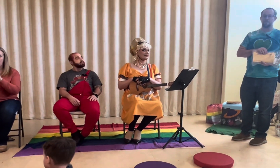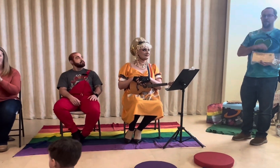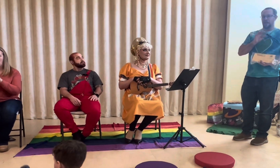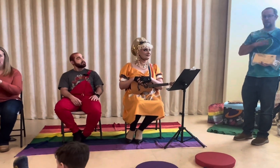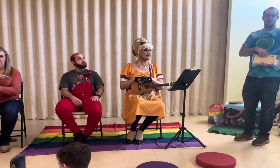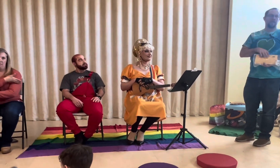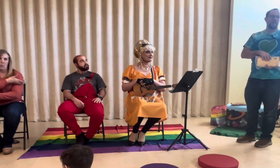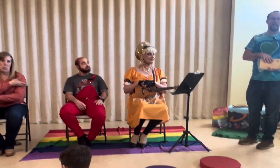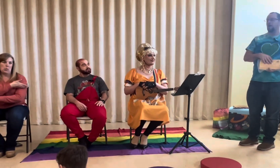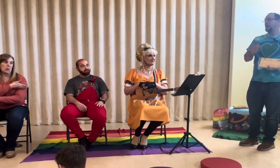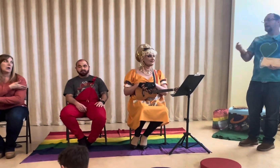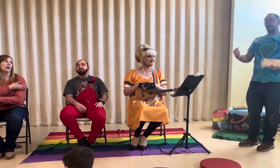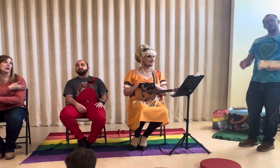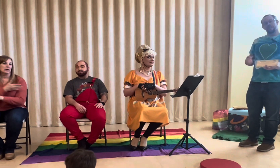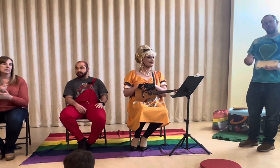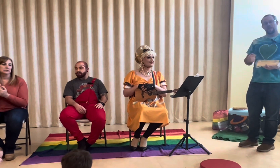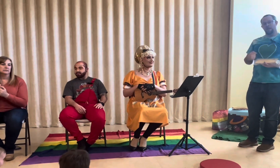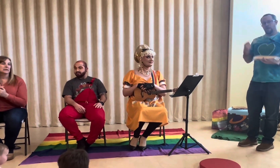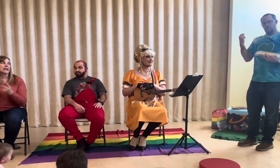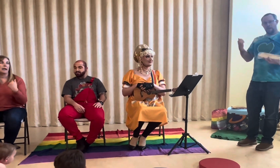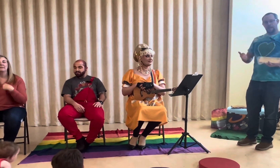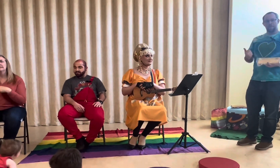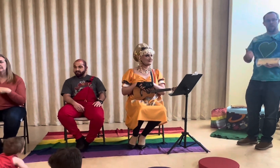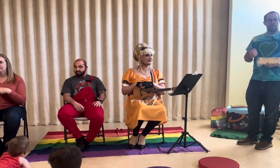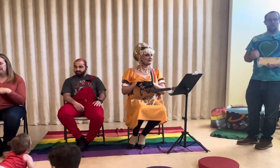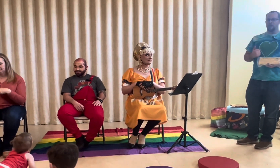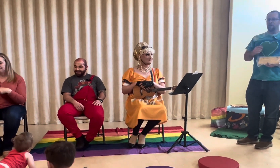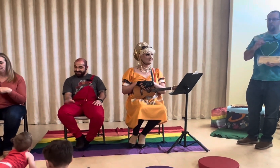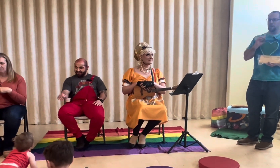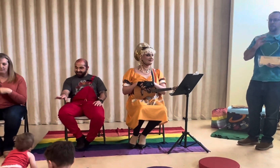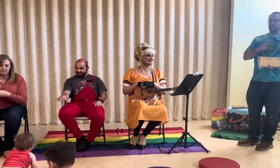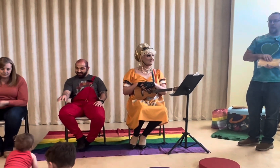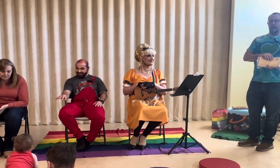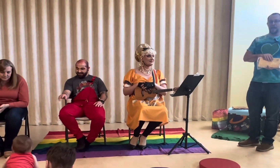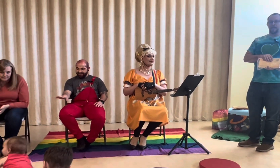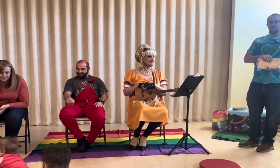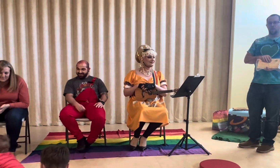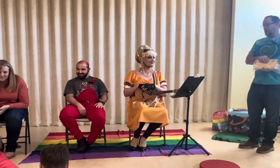month, and it's already filled out, come see me! Let me know about one of your books, and we'll